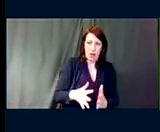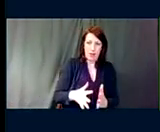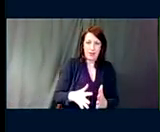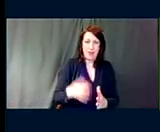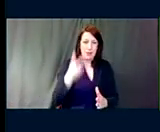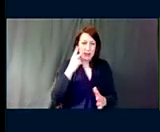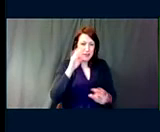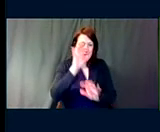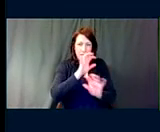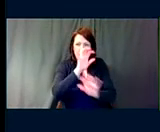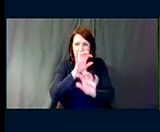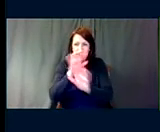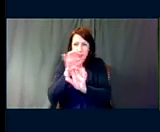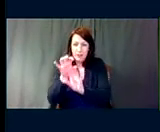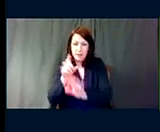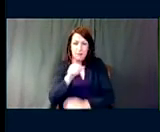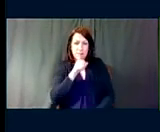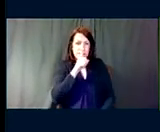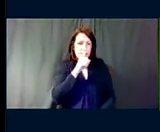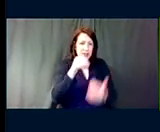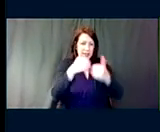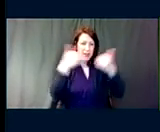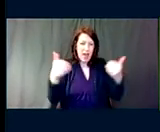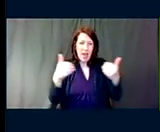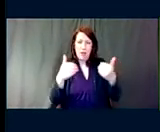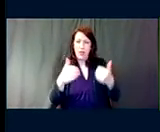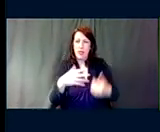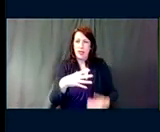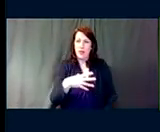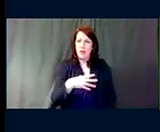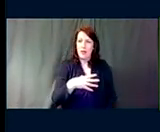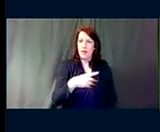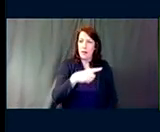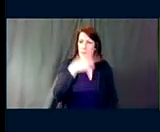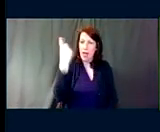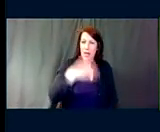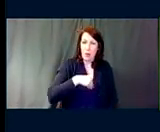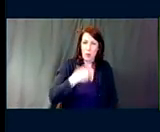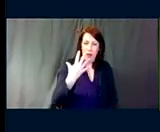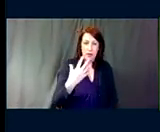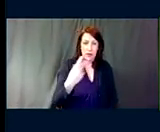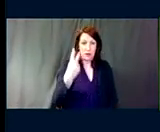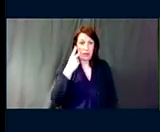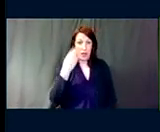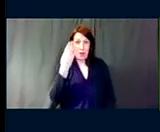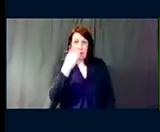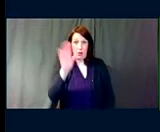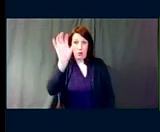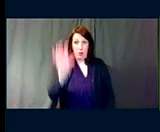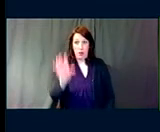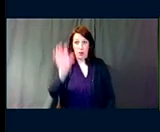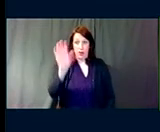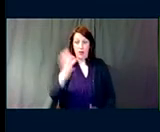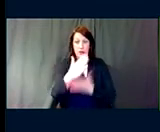NOTICE SPREAD OF ANCESTRY, NO CLEAR DIVIDING LINES WHO IS BLACK OR WHITE. IF YOU LOOK IN THE AREA WHERE THE BLUE DOTS ARE THERE ARE SOME